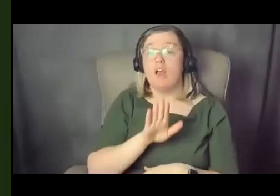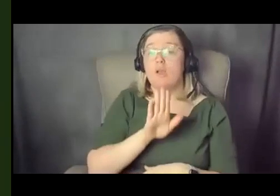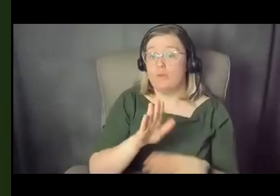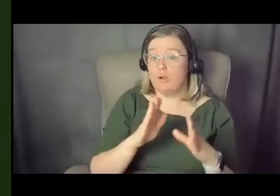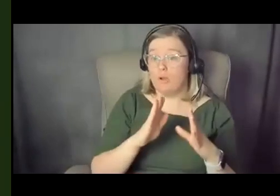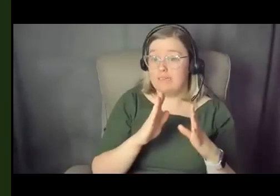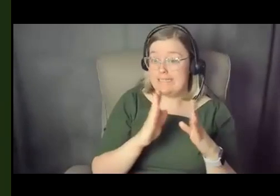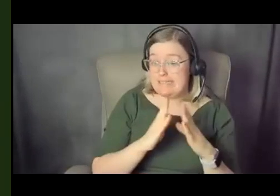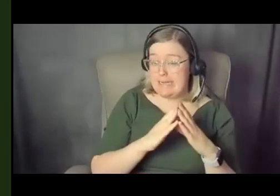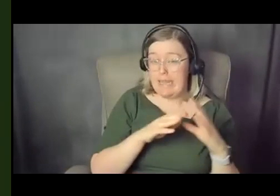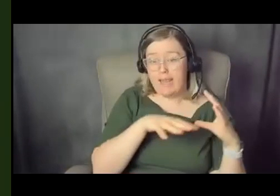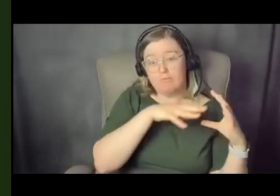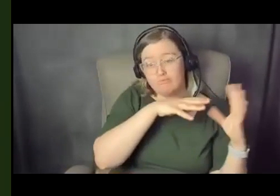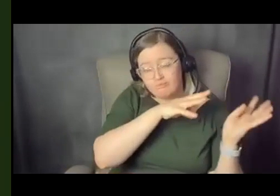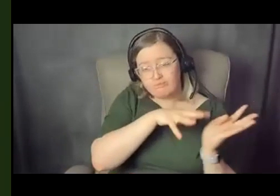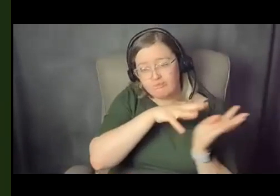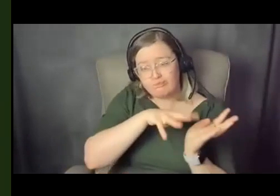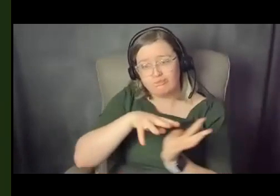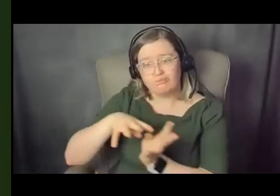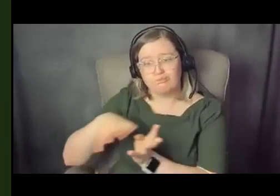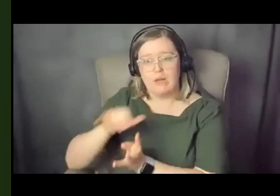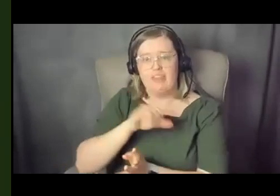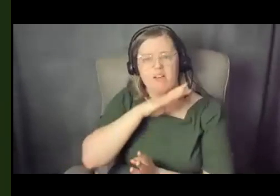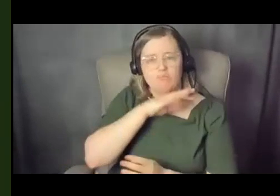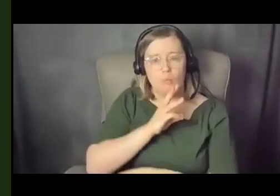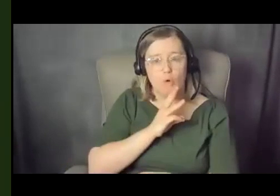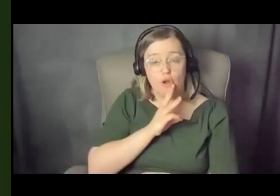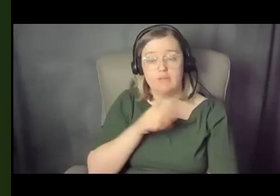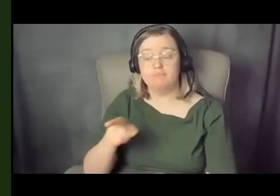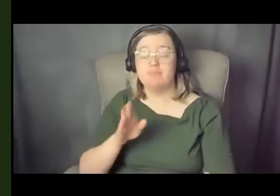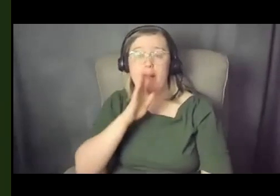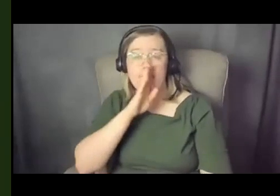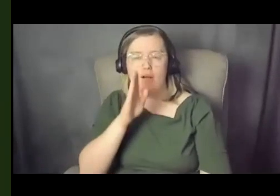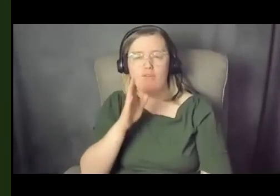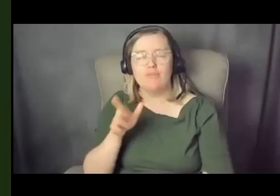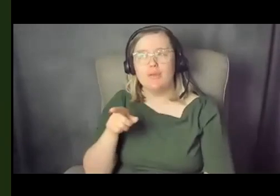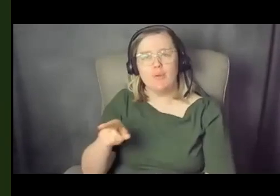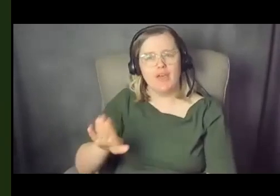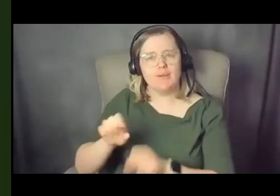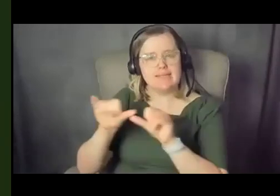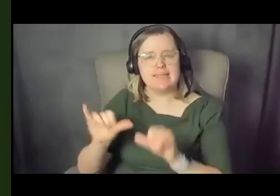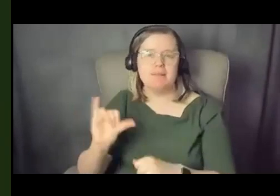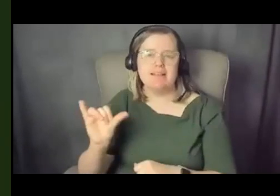goes to the City of Bellevue sewer system. The sewer system is a system of city streets and then King